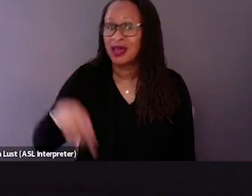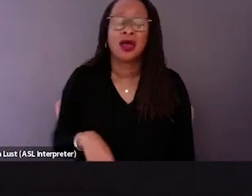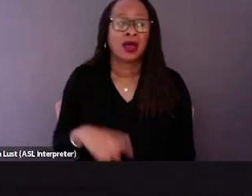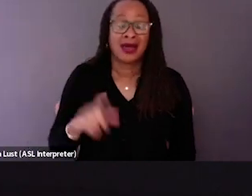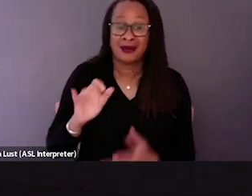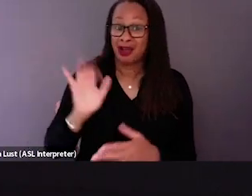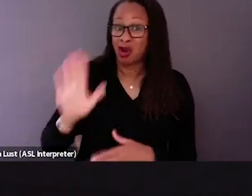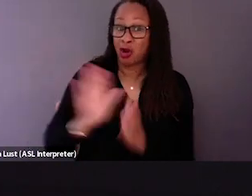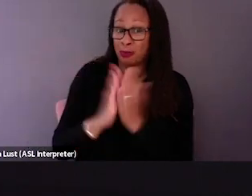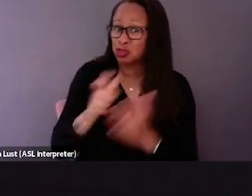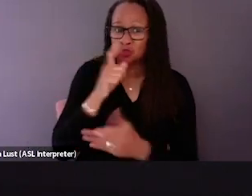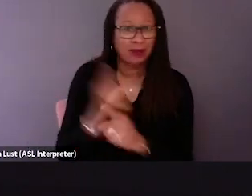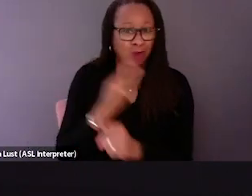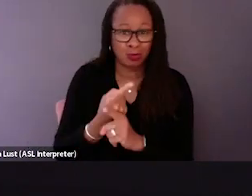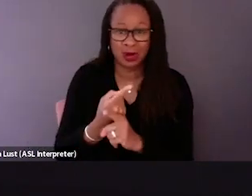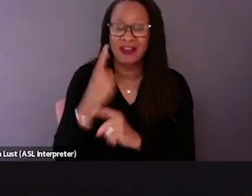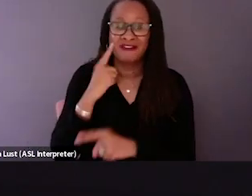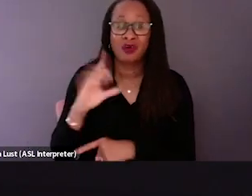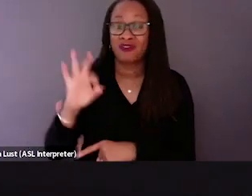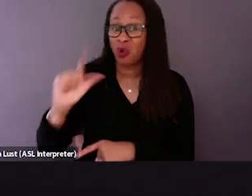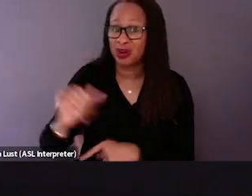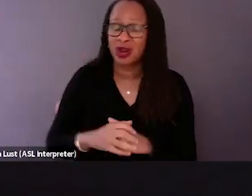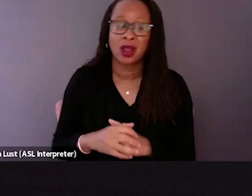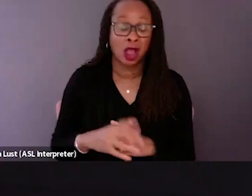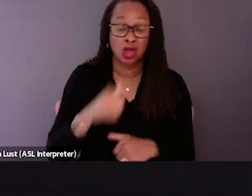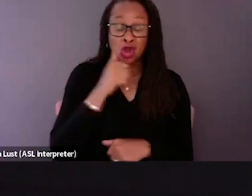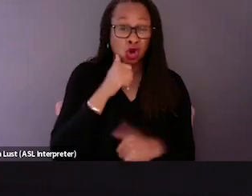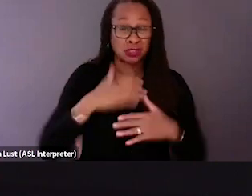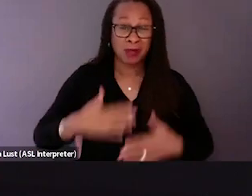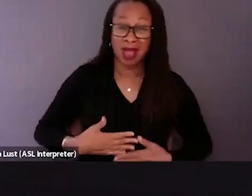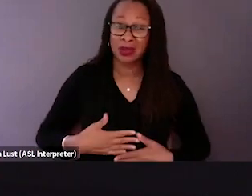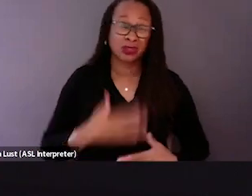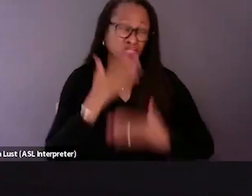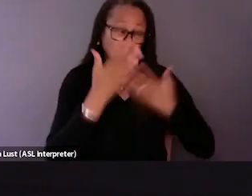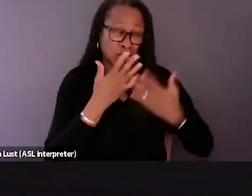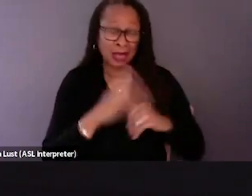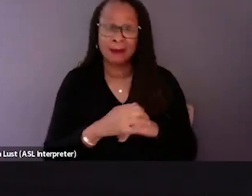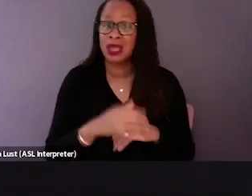they were seen as inappropriate, girls' bodies were seen as shameful, women's bodily autonomy, all these things that I'm saying now